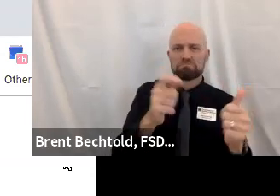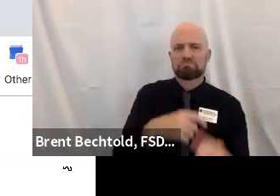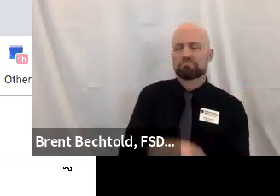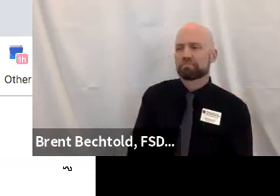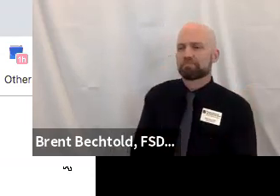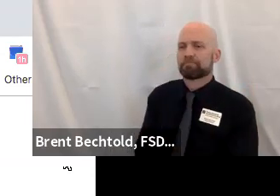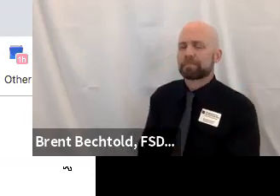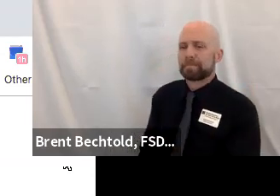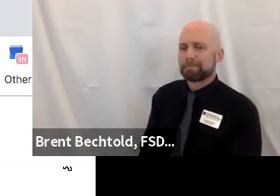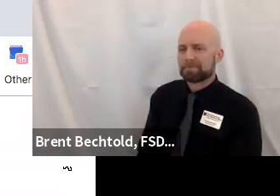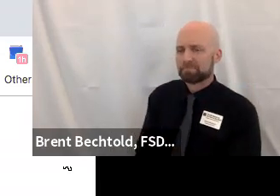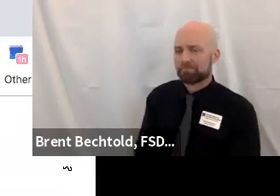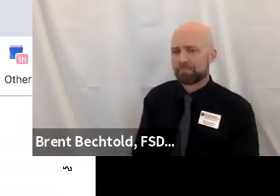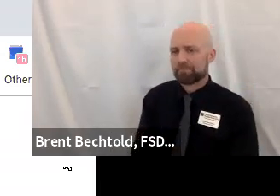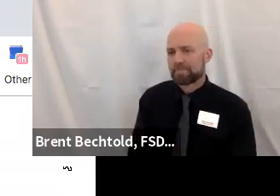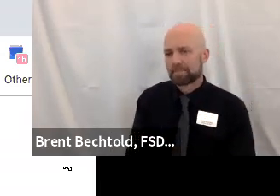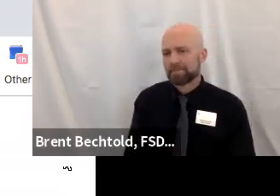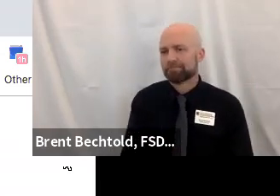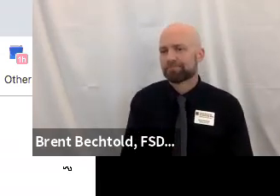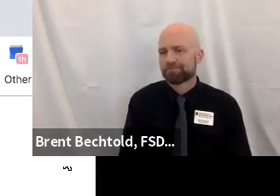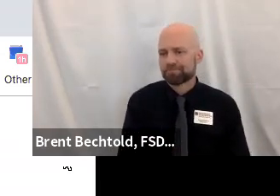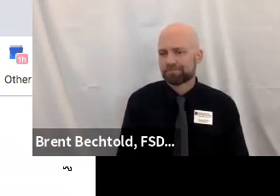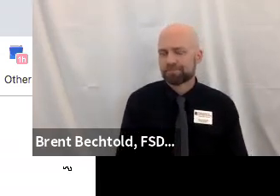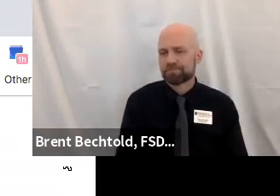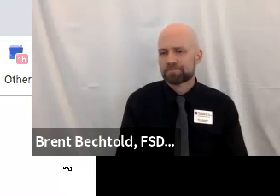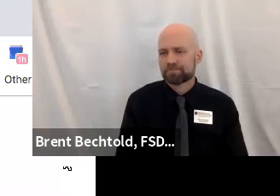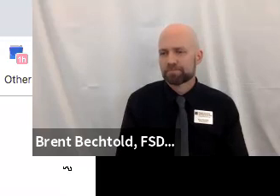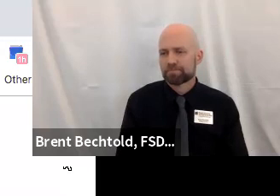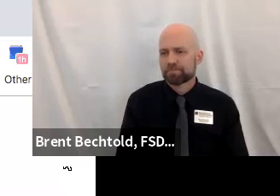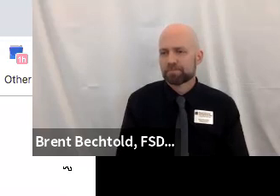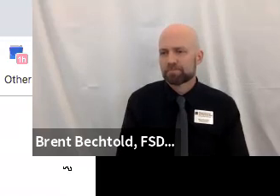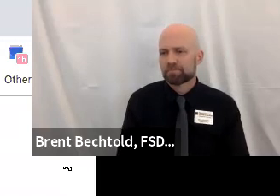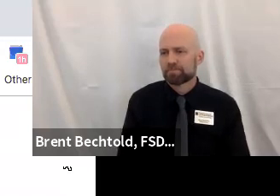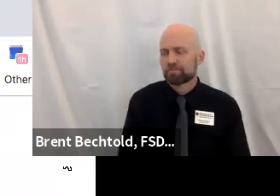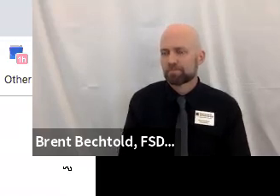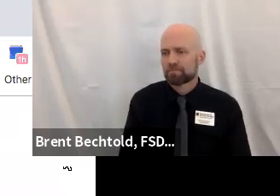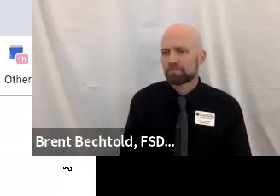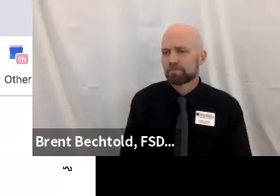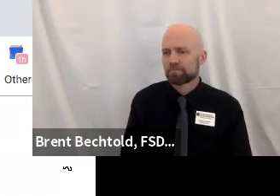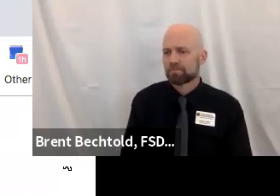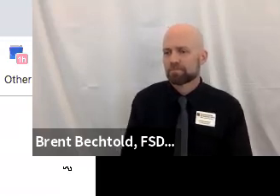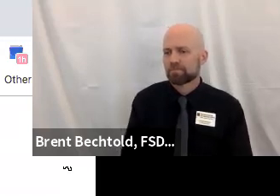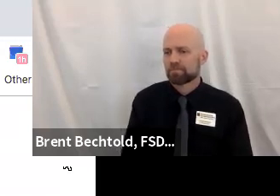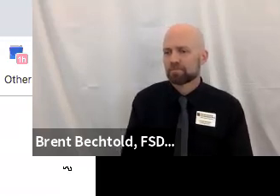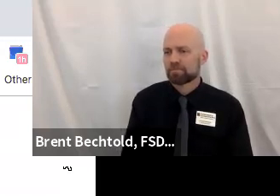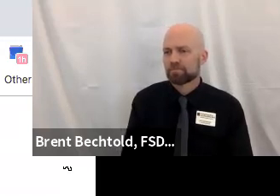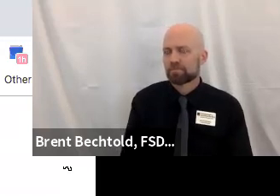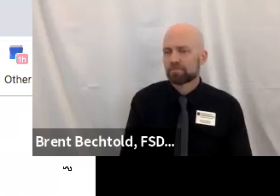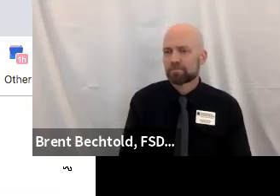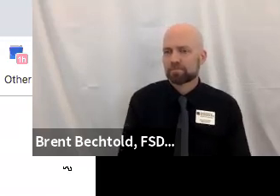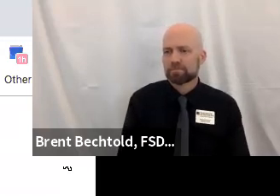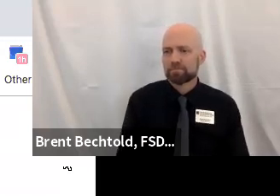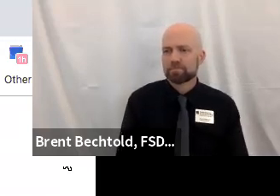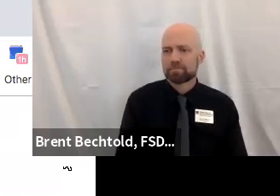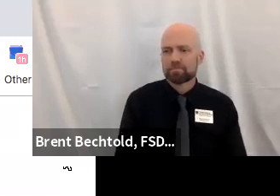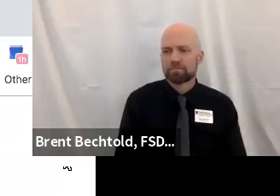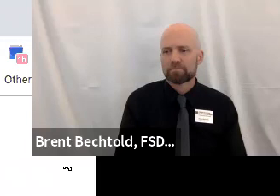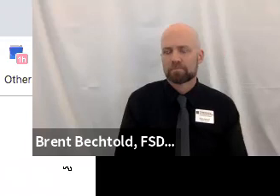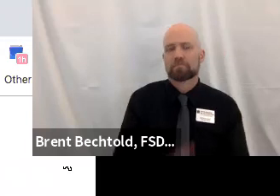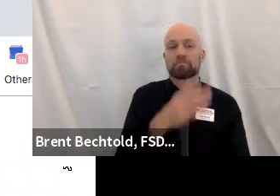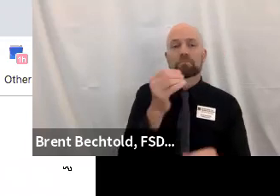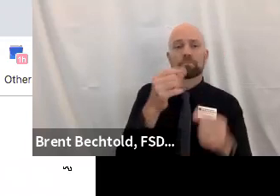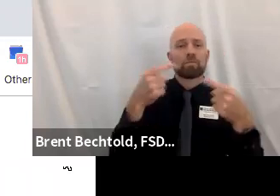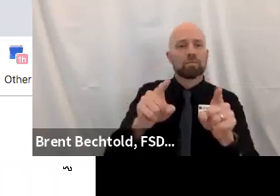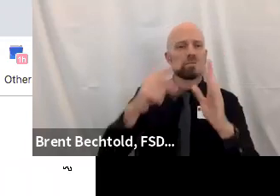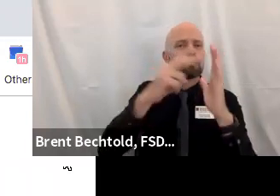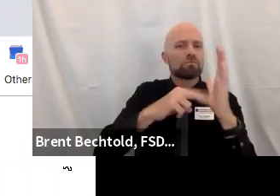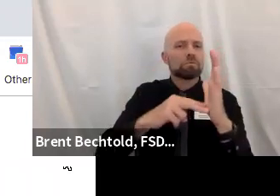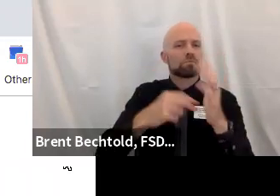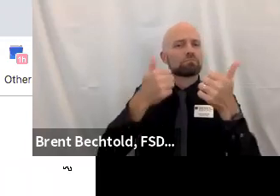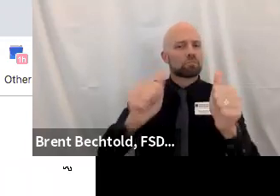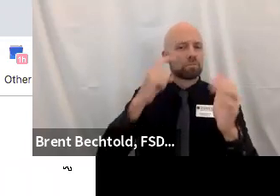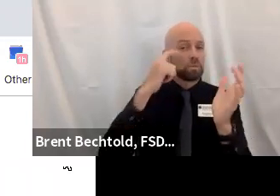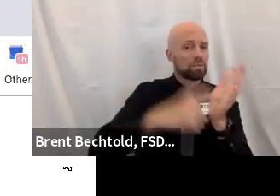I want you to read these very quickly.